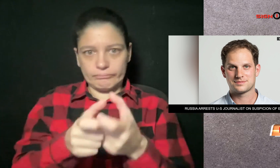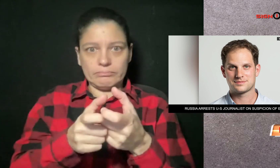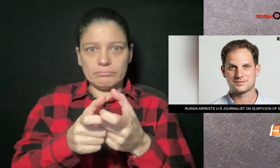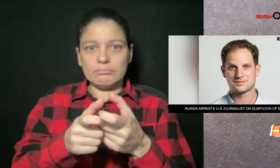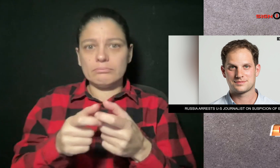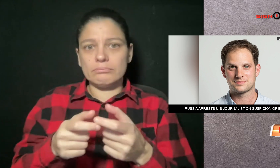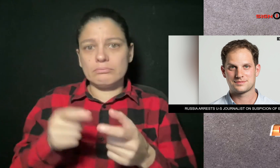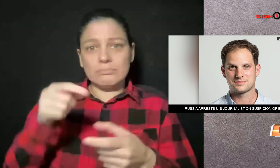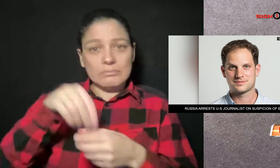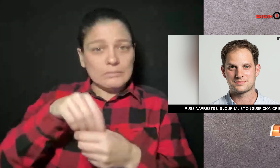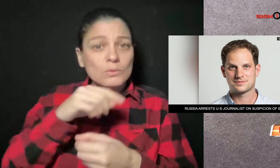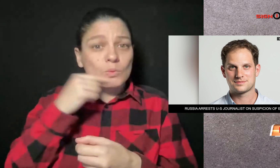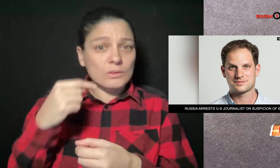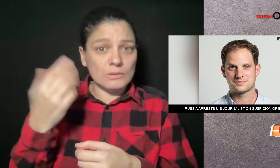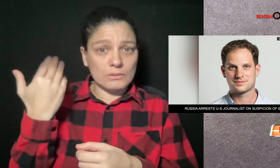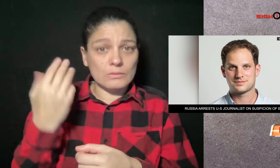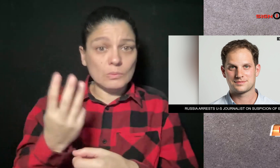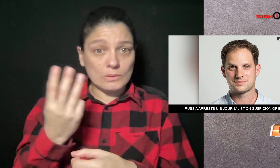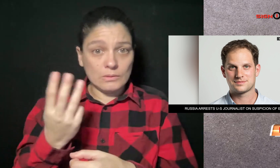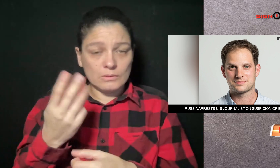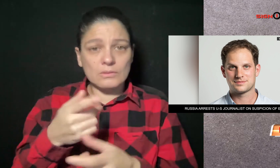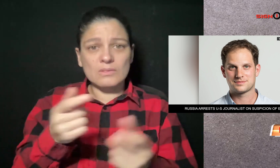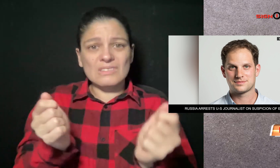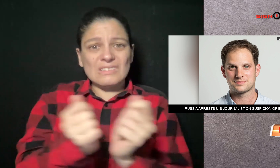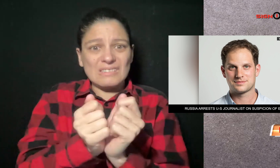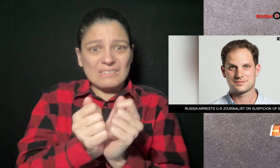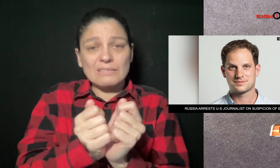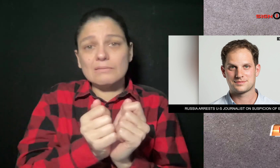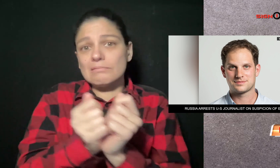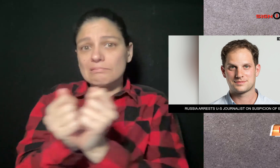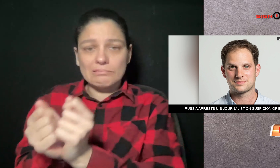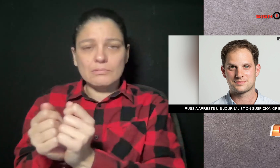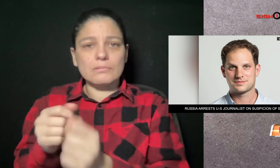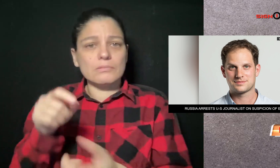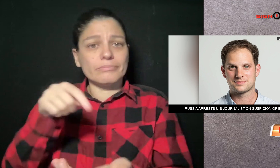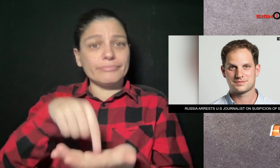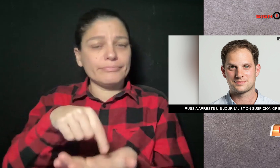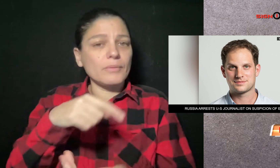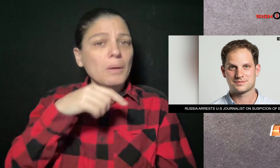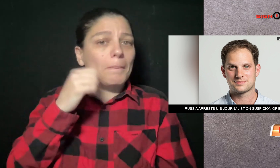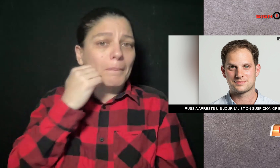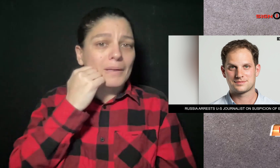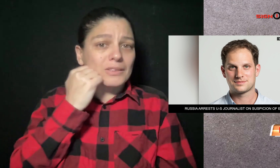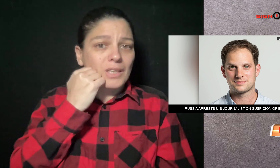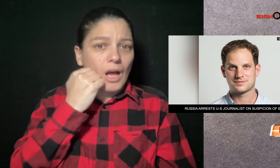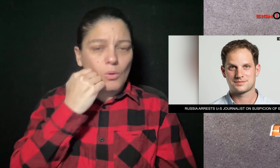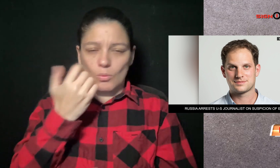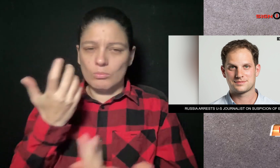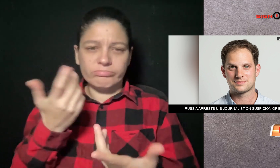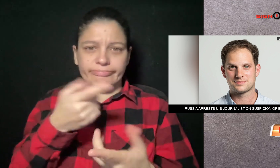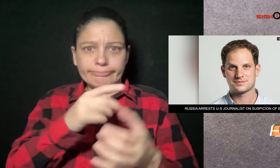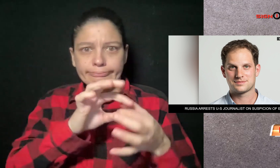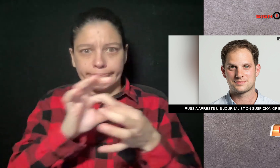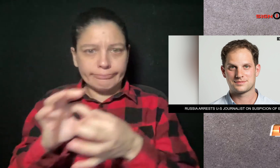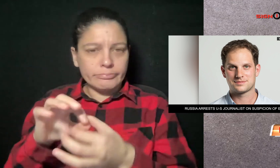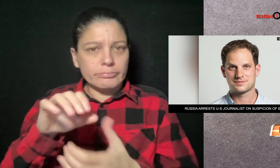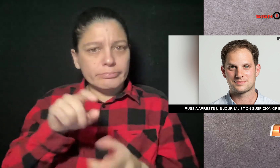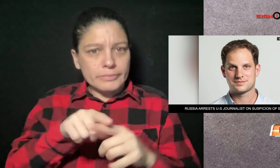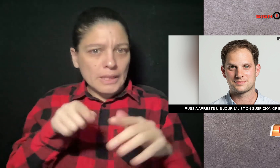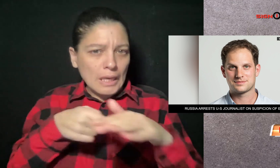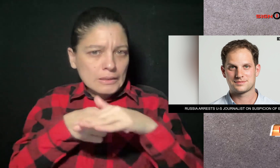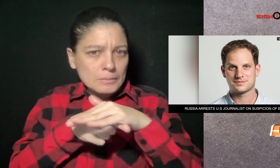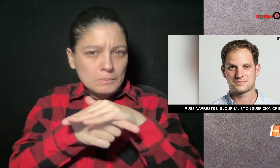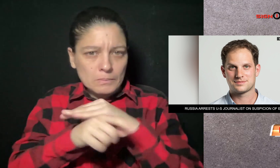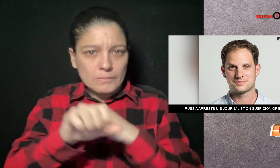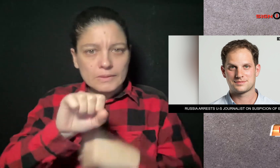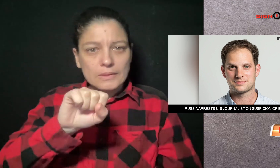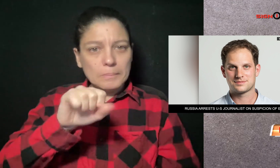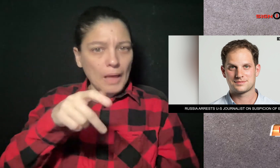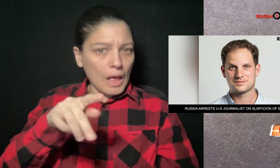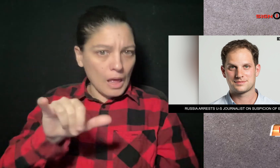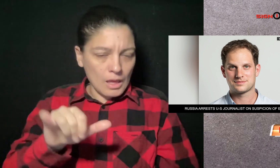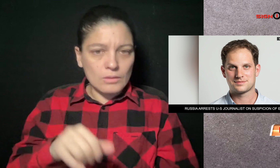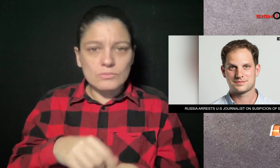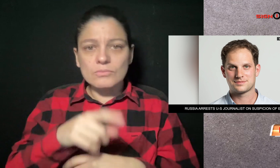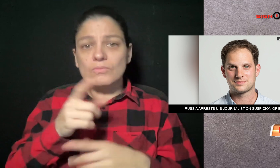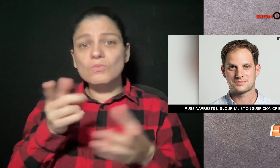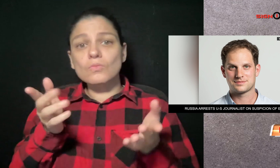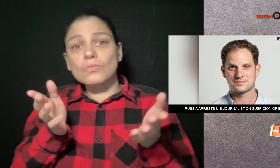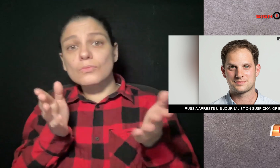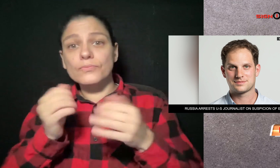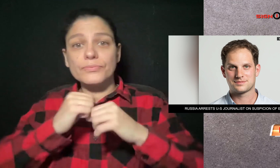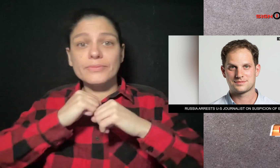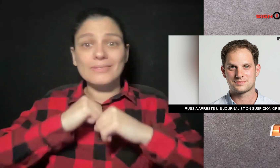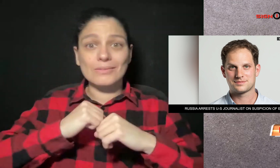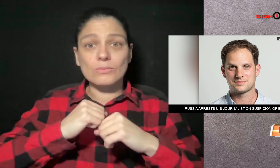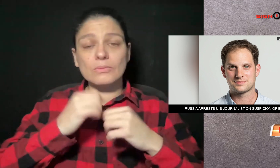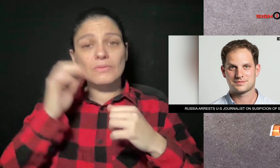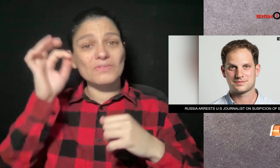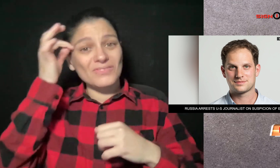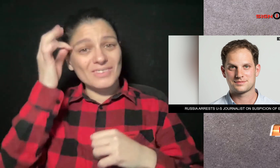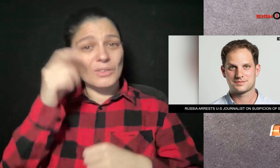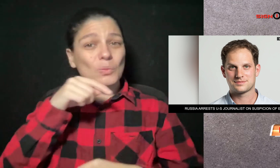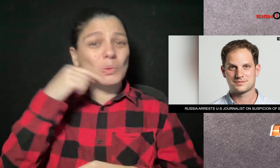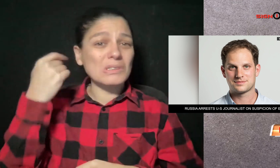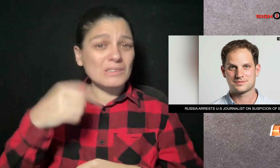arrested in Russia Wednesday he is being detained in Moscow on suspicion of espionage